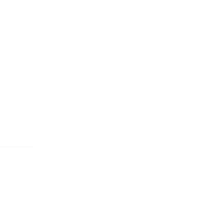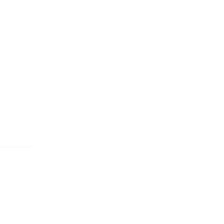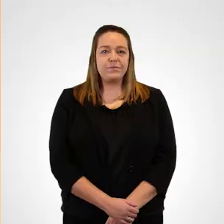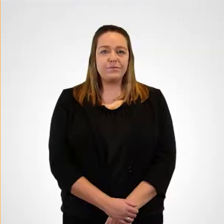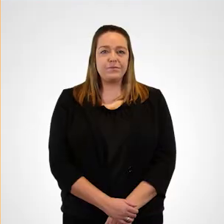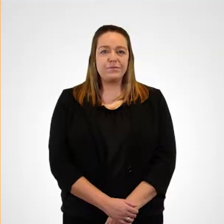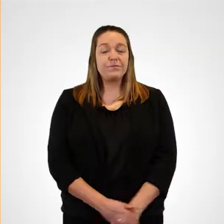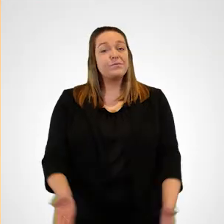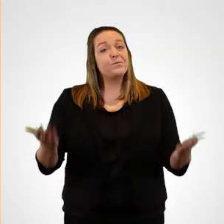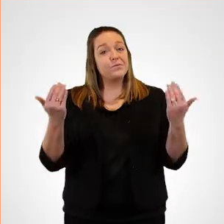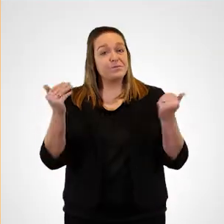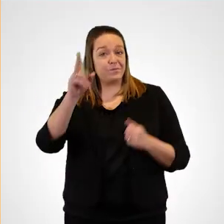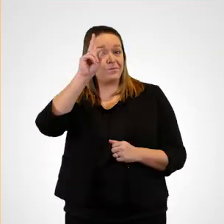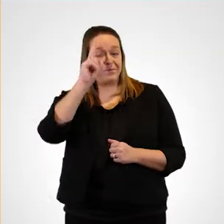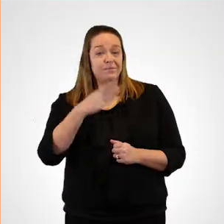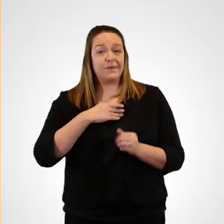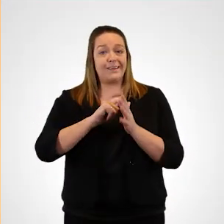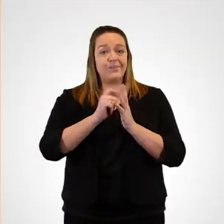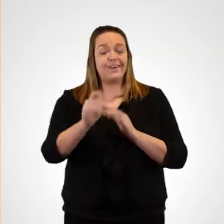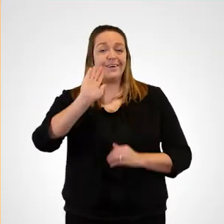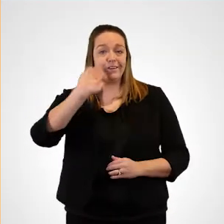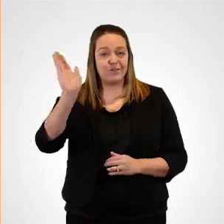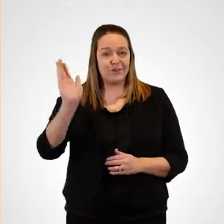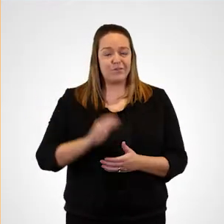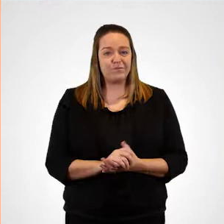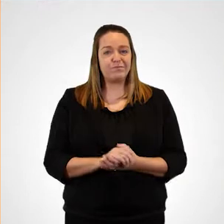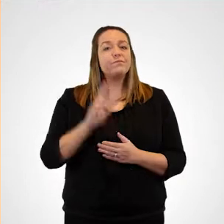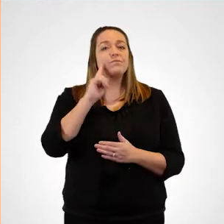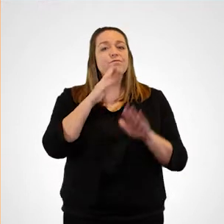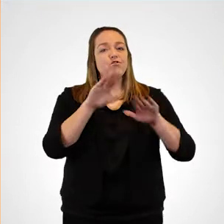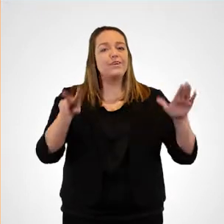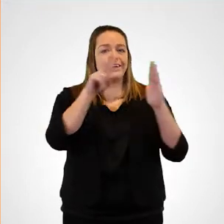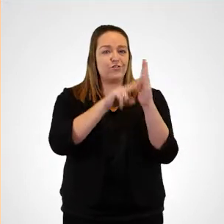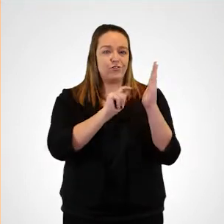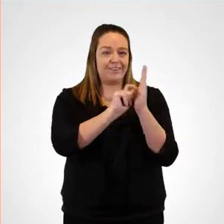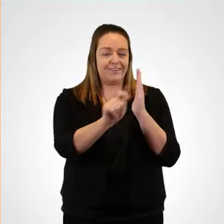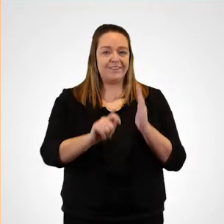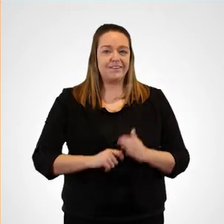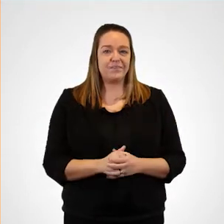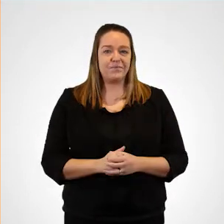Welcome back to this series of lectures on deaf children's literacy.